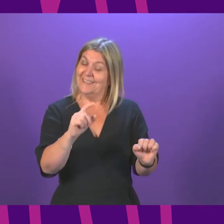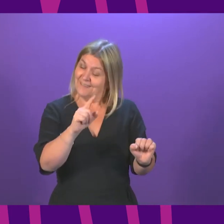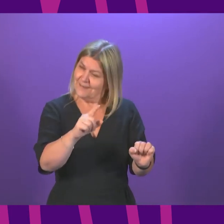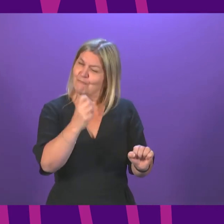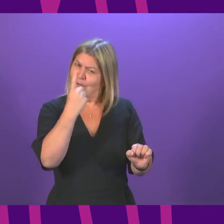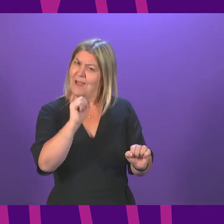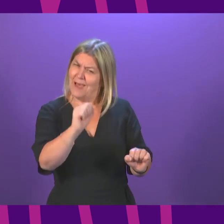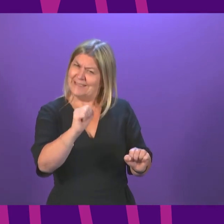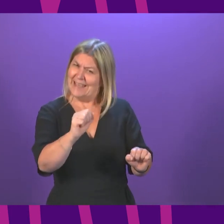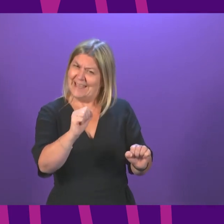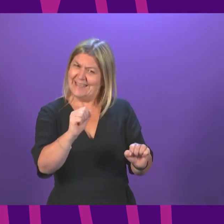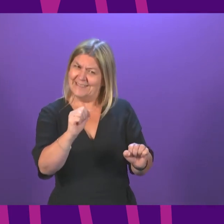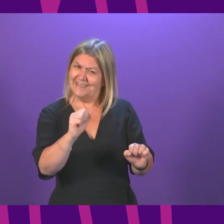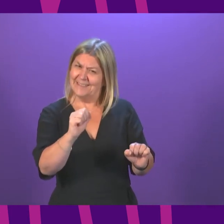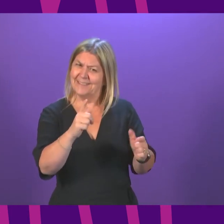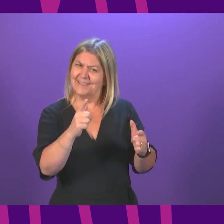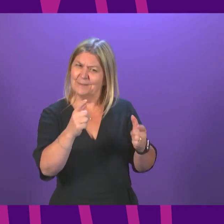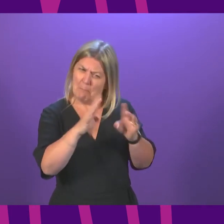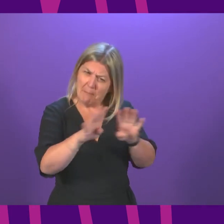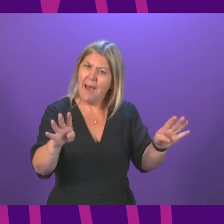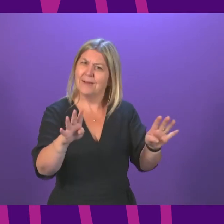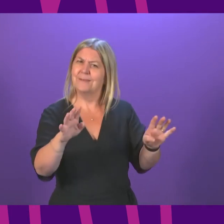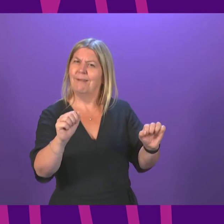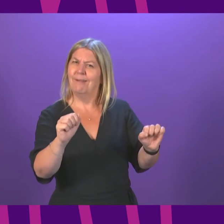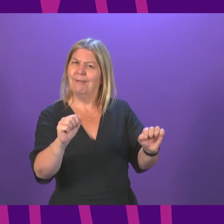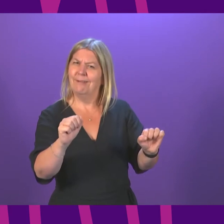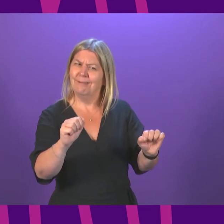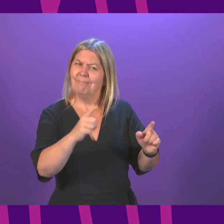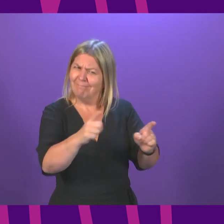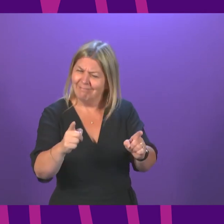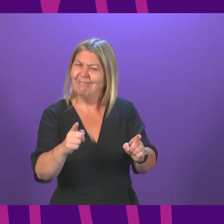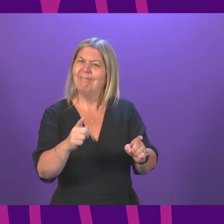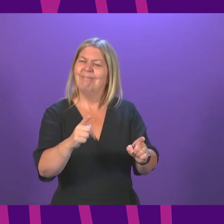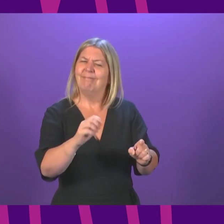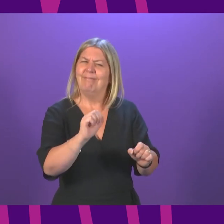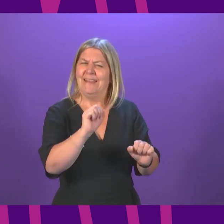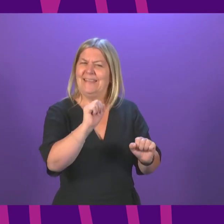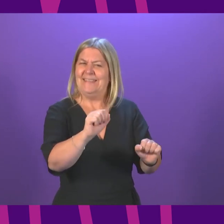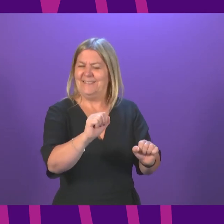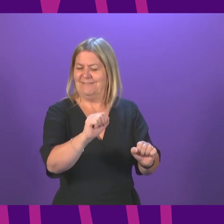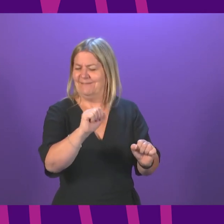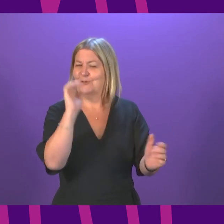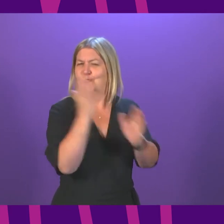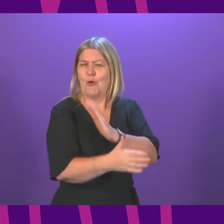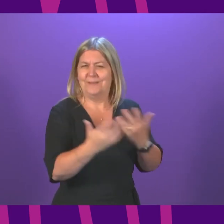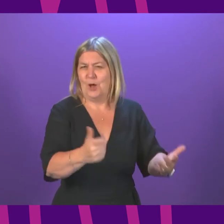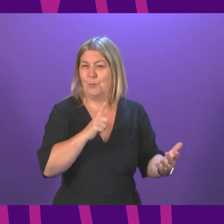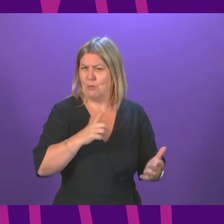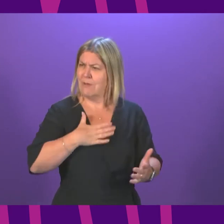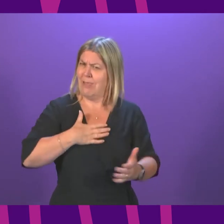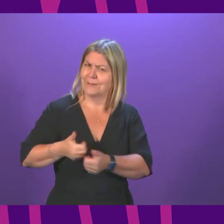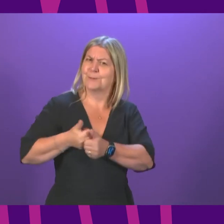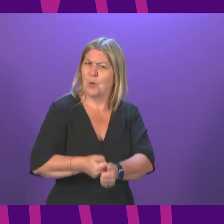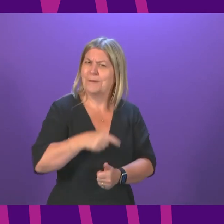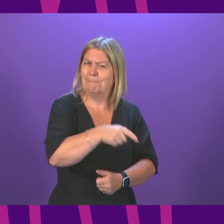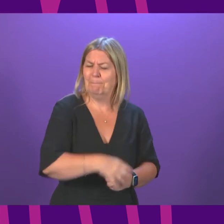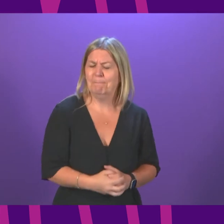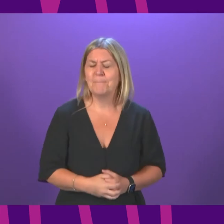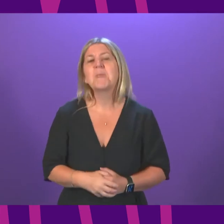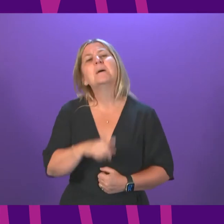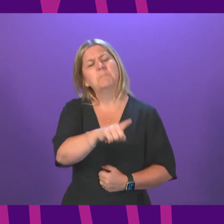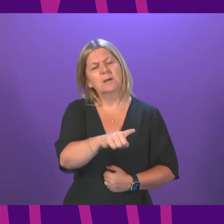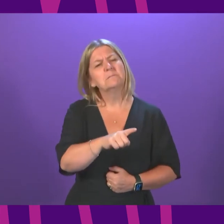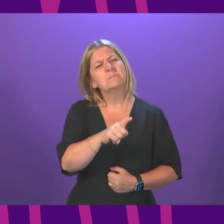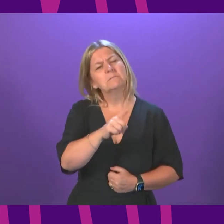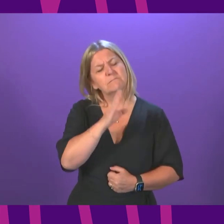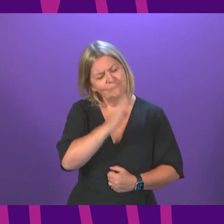his career chances with that commendation. Mr Simpson has made a fair and reasonable